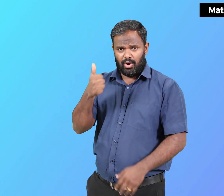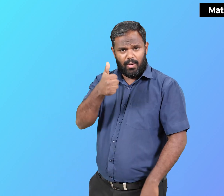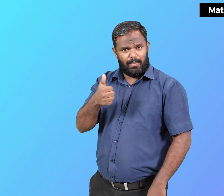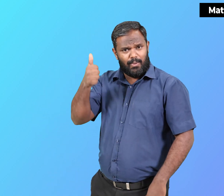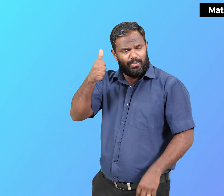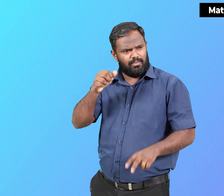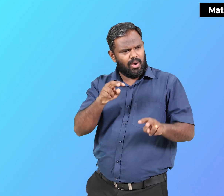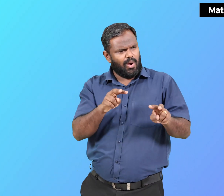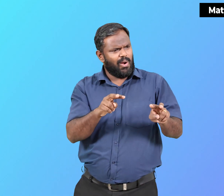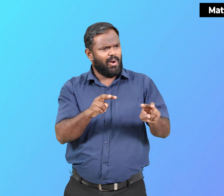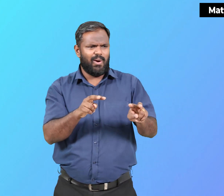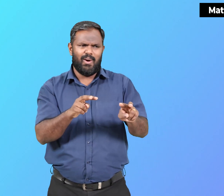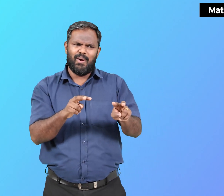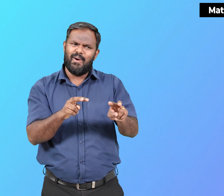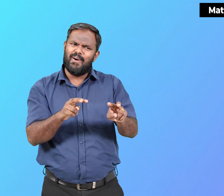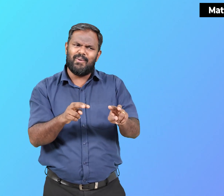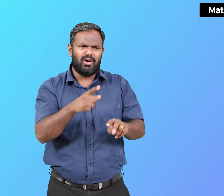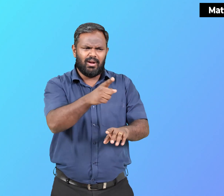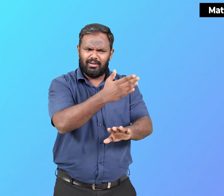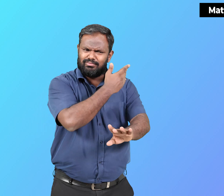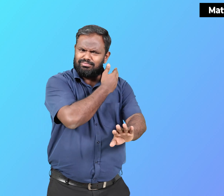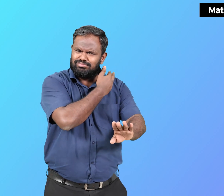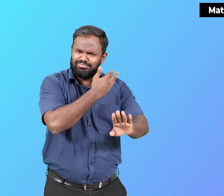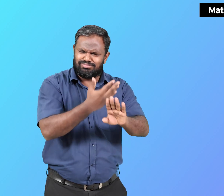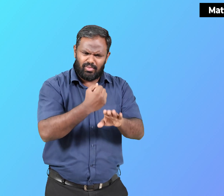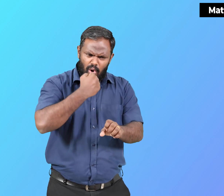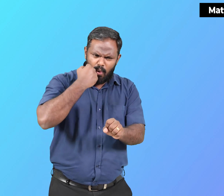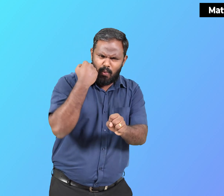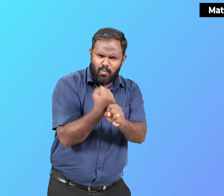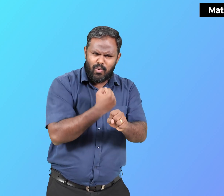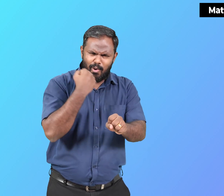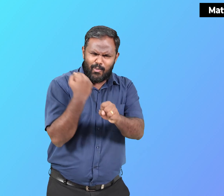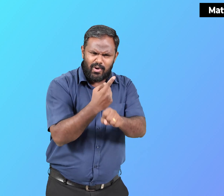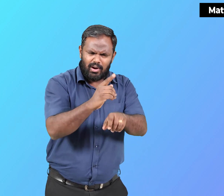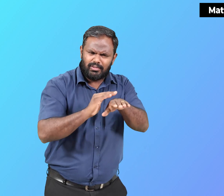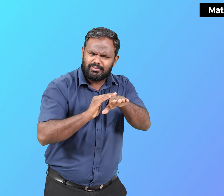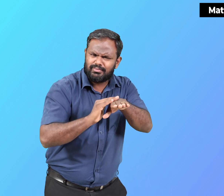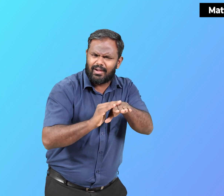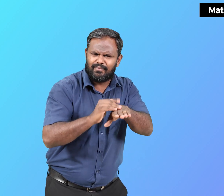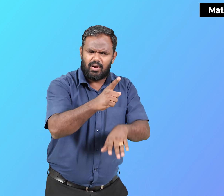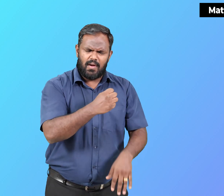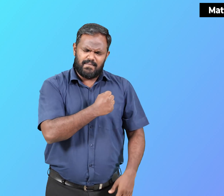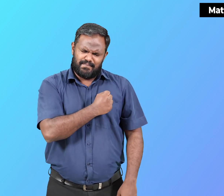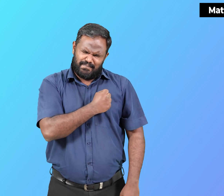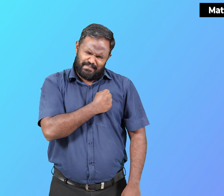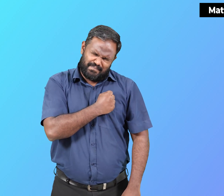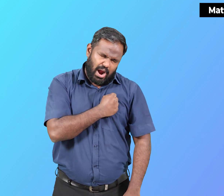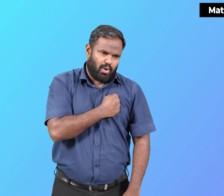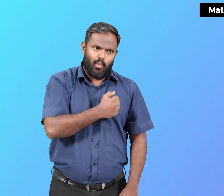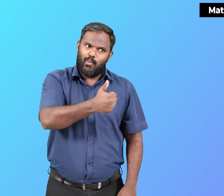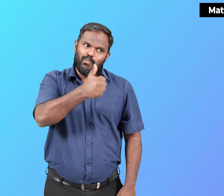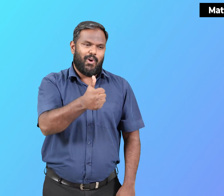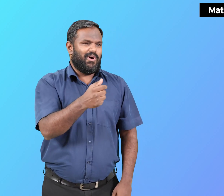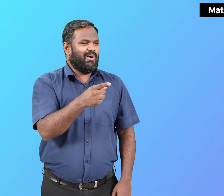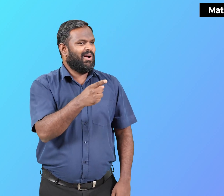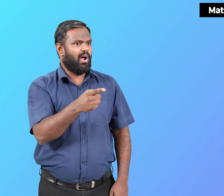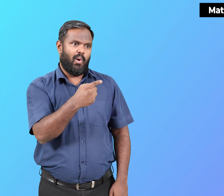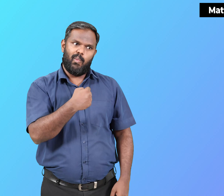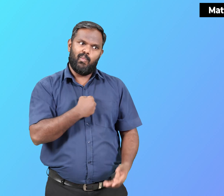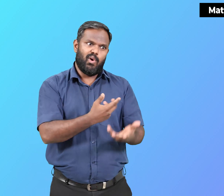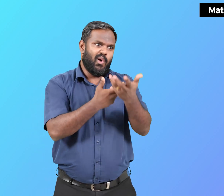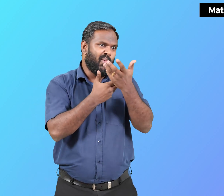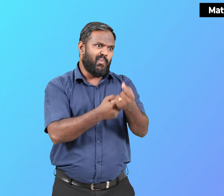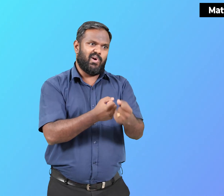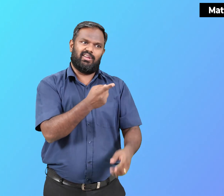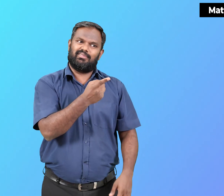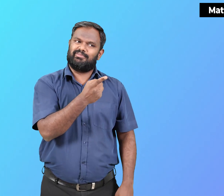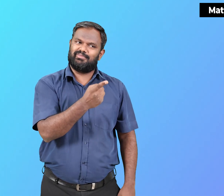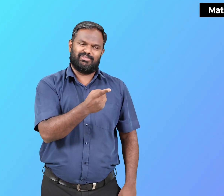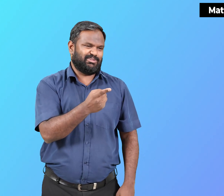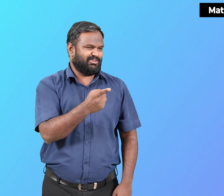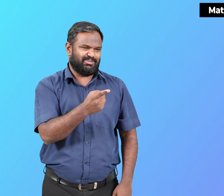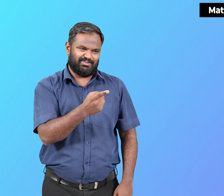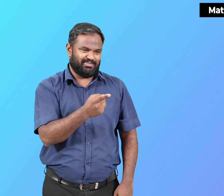“The master answered, ‘You did right. You are a good servant who can be trusted.